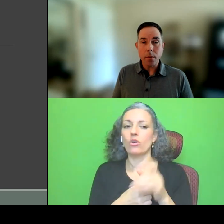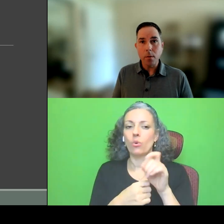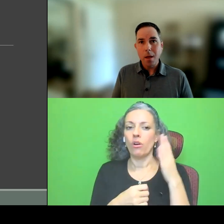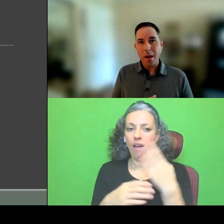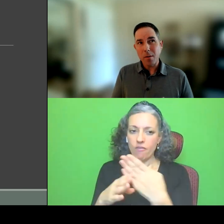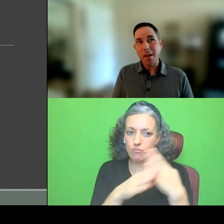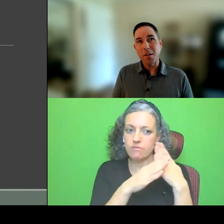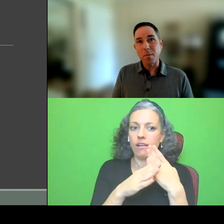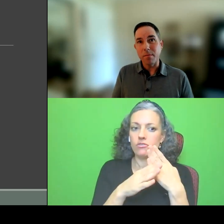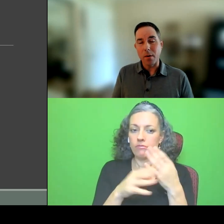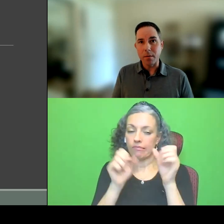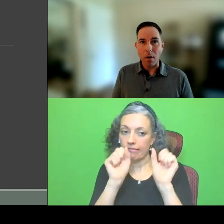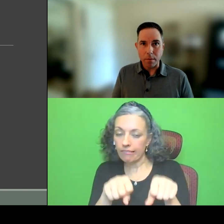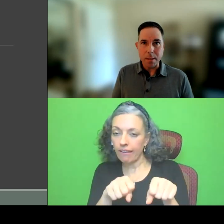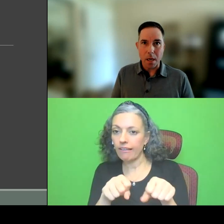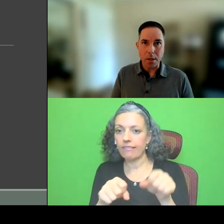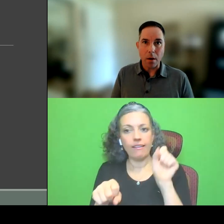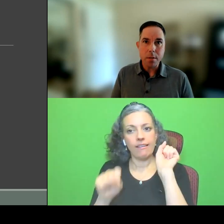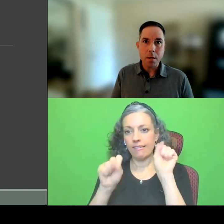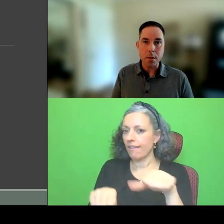can and cannot do, and they're likely to be very involved in these kinds of conversations.